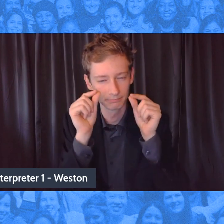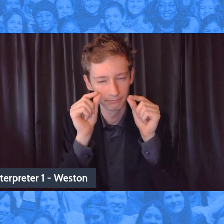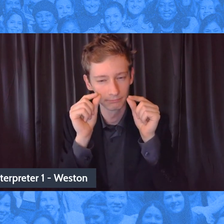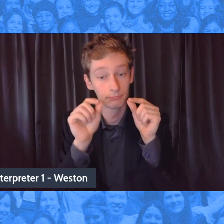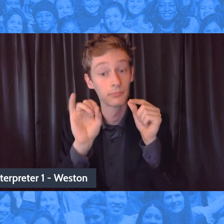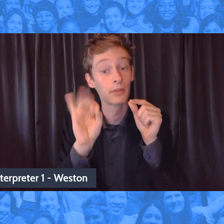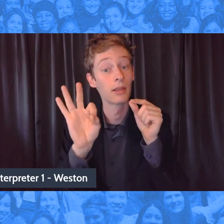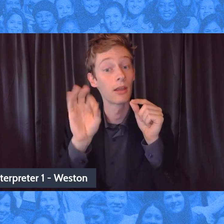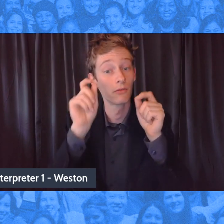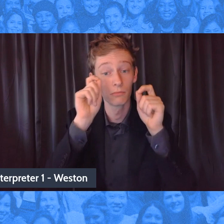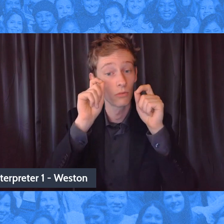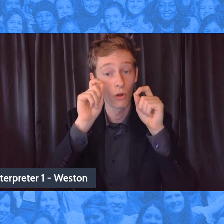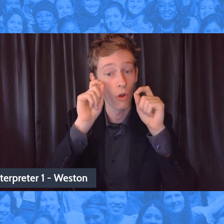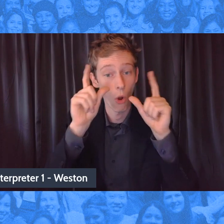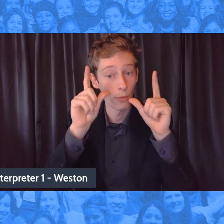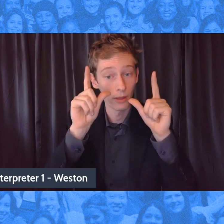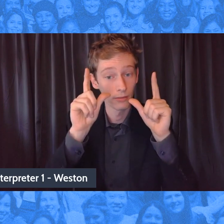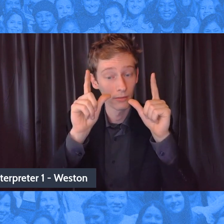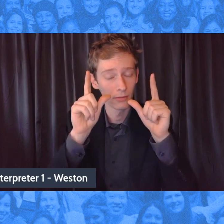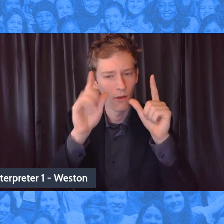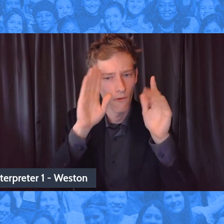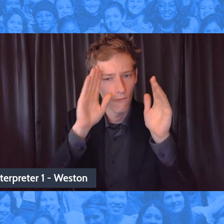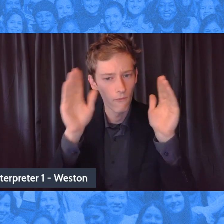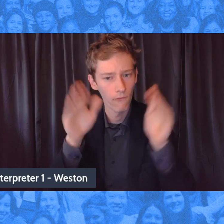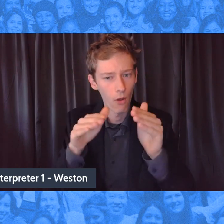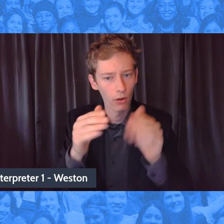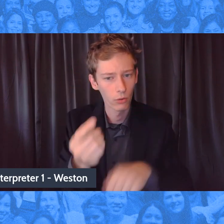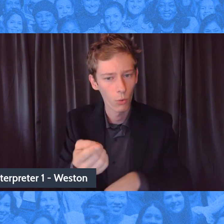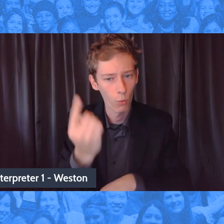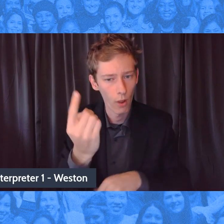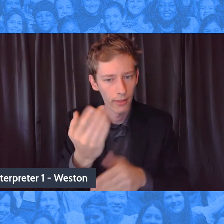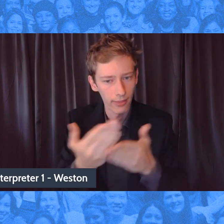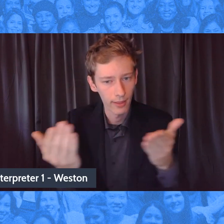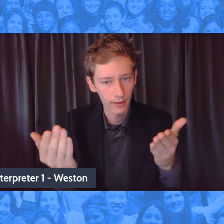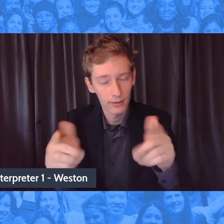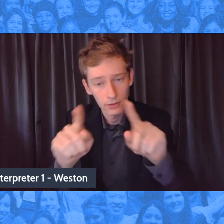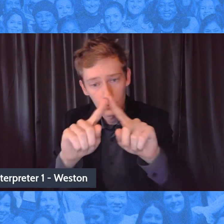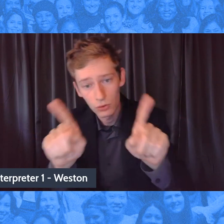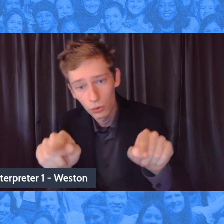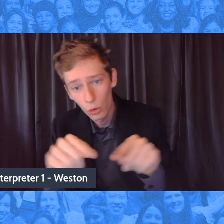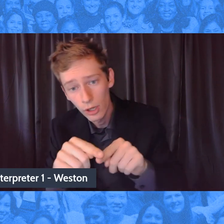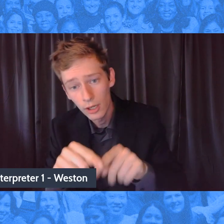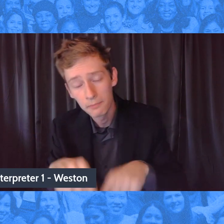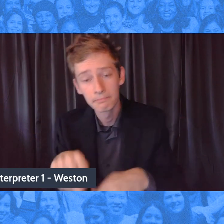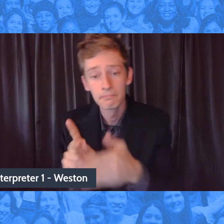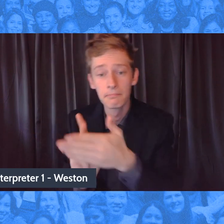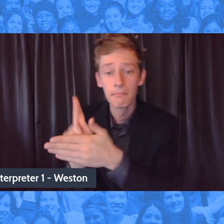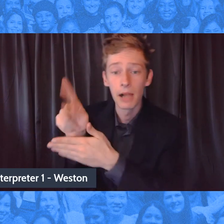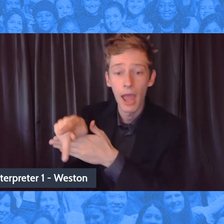you can just focus on one thing on the screen, a plant, whatever, spot on the wall,